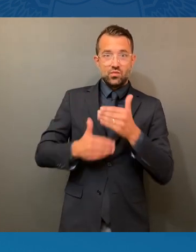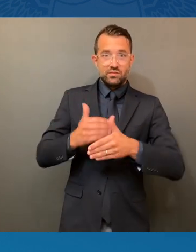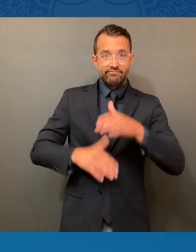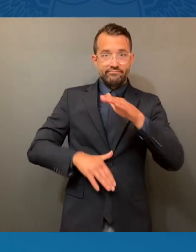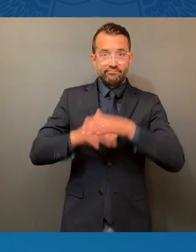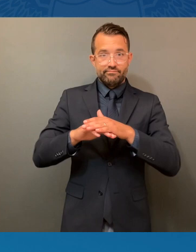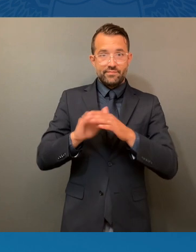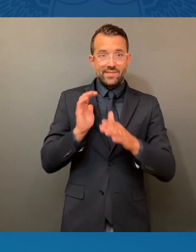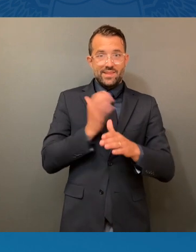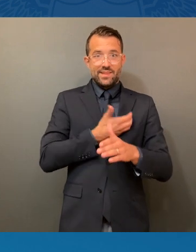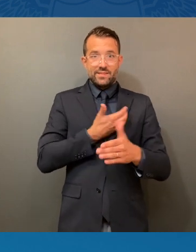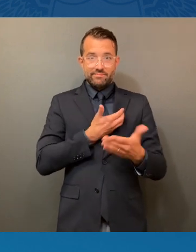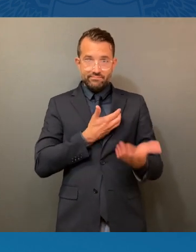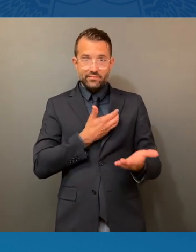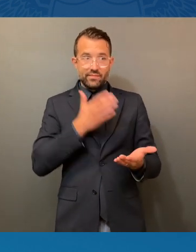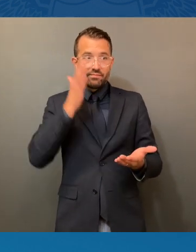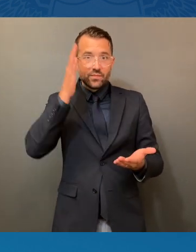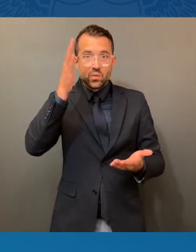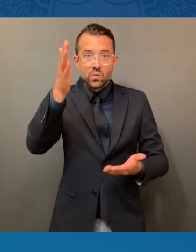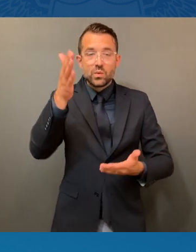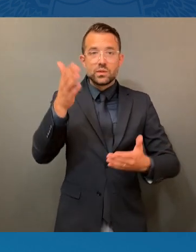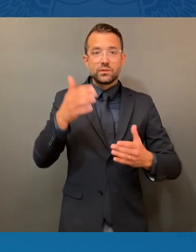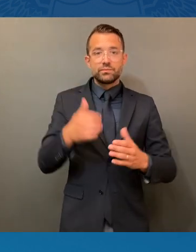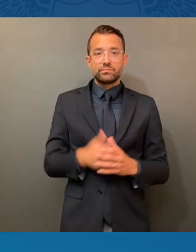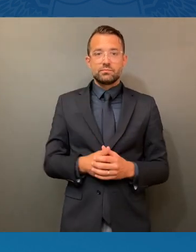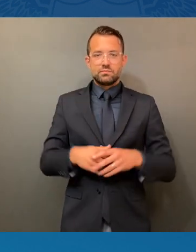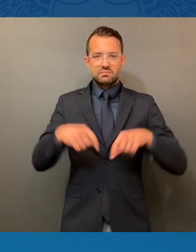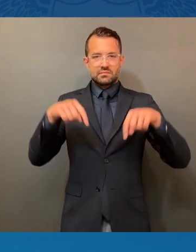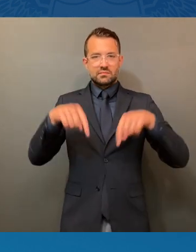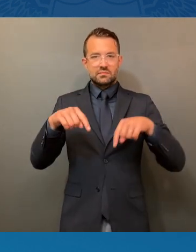this will also help our nation by example